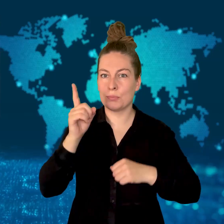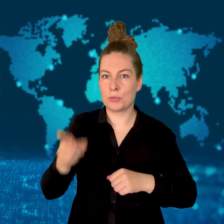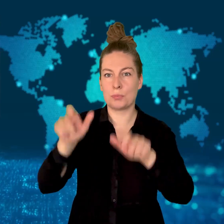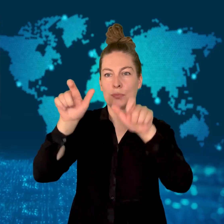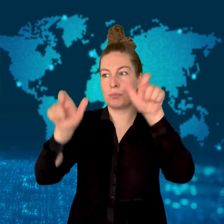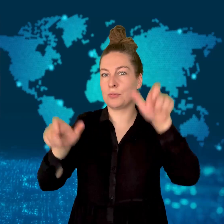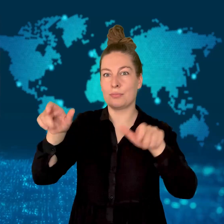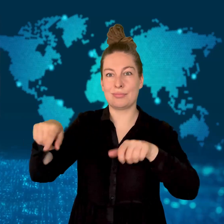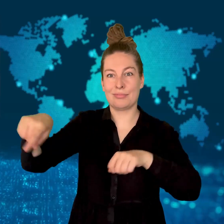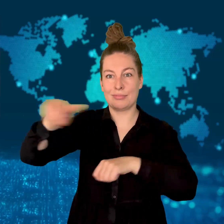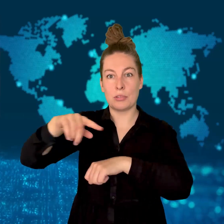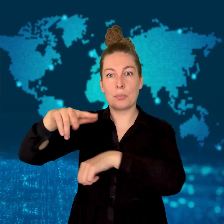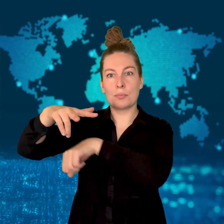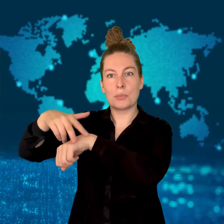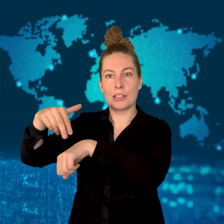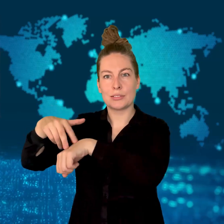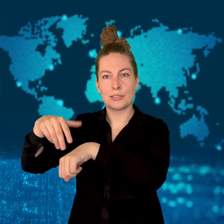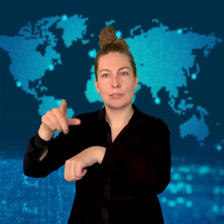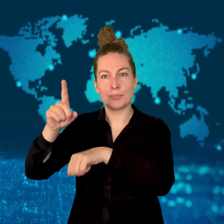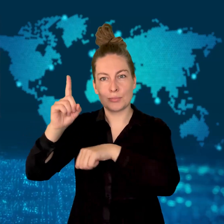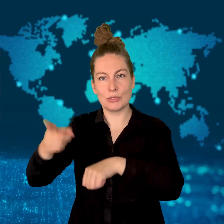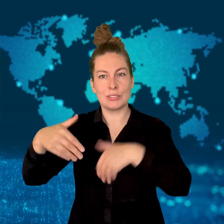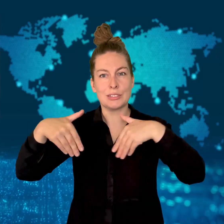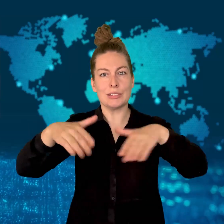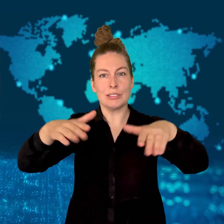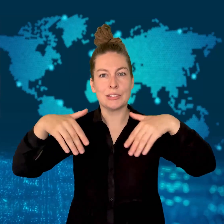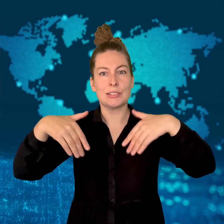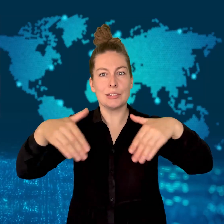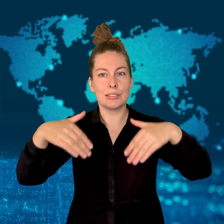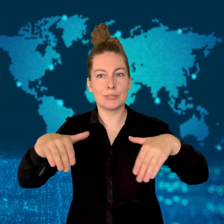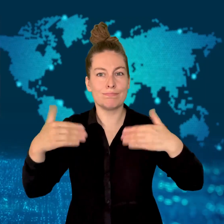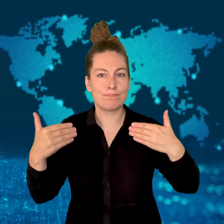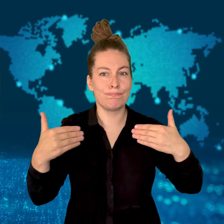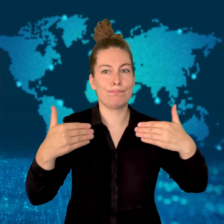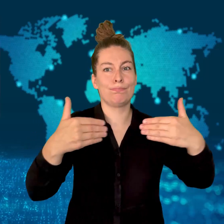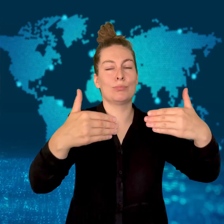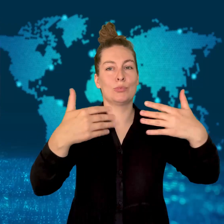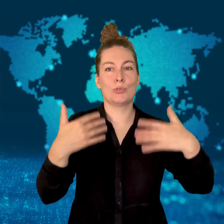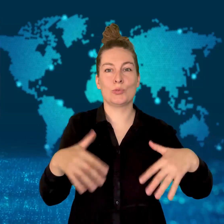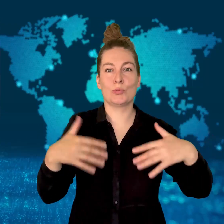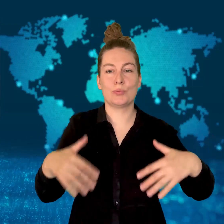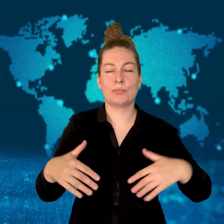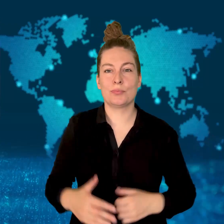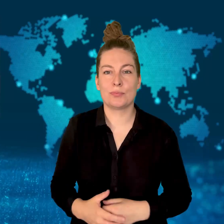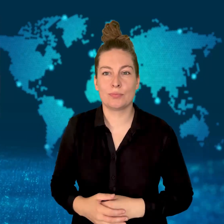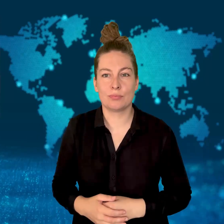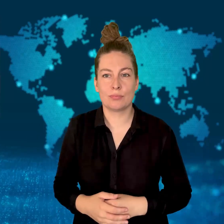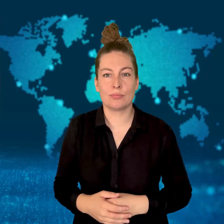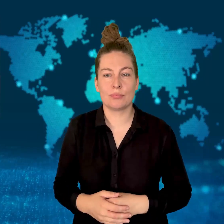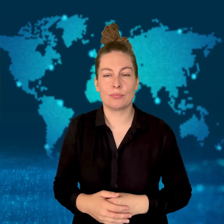The city's mayor, Hong Joon-pyo, and his supporters were physically removed